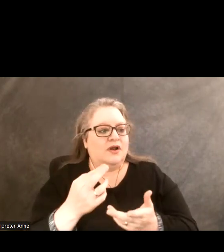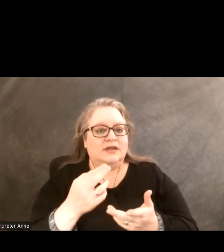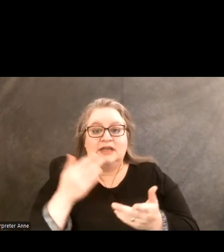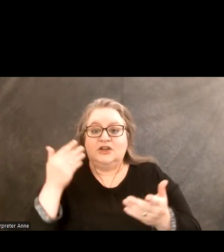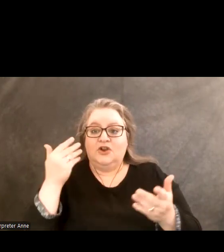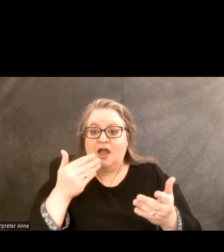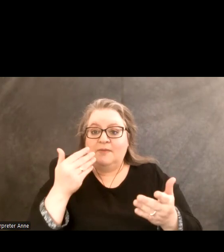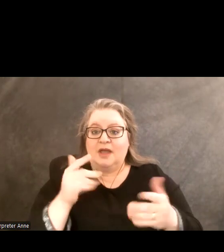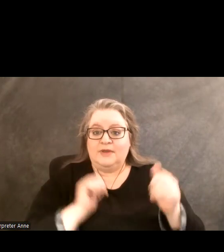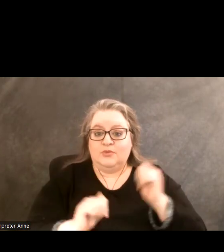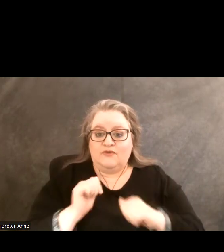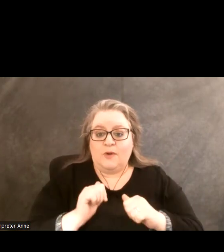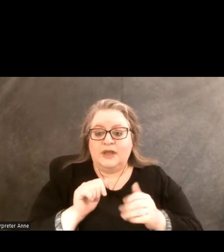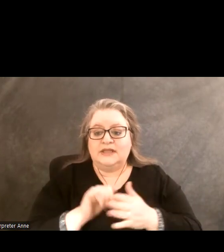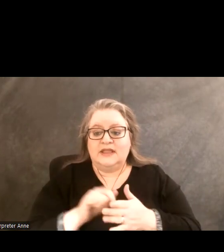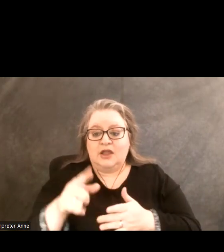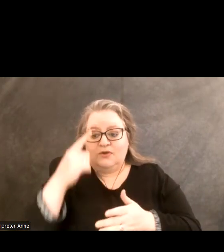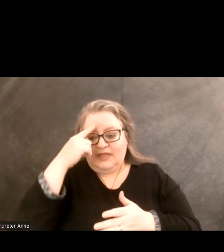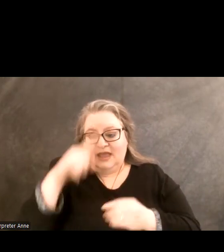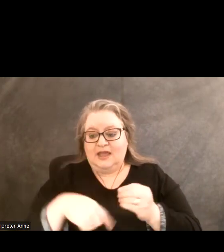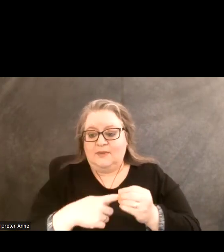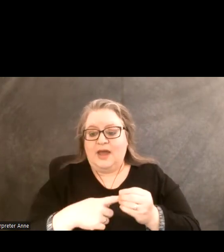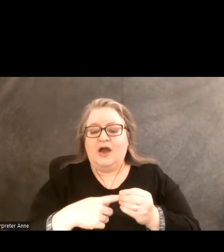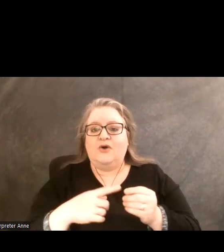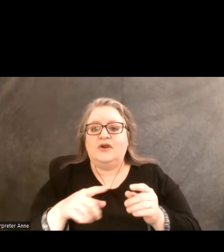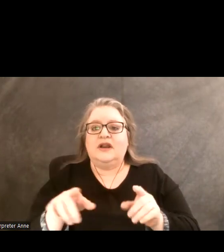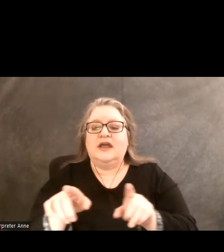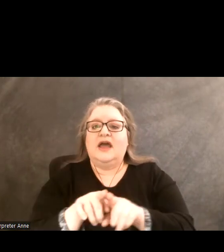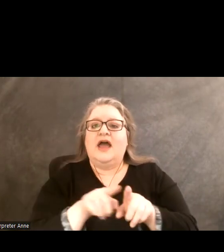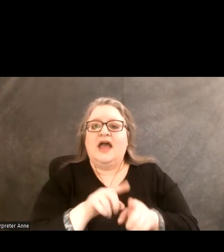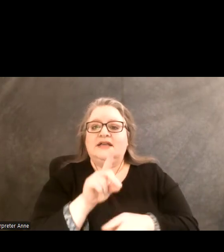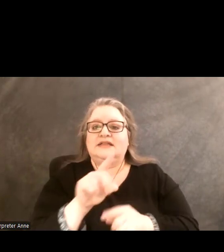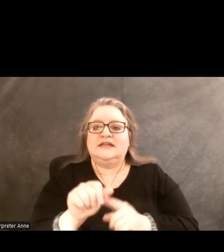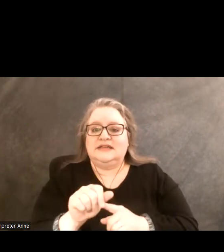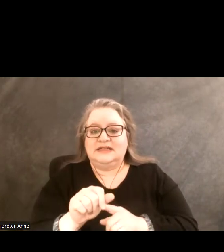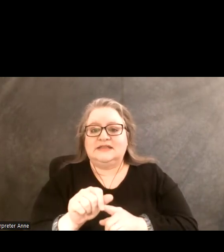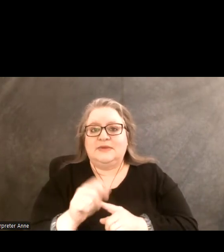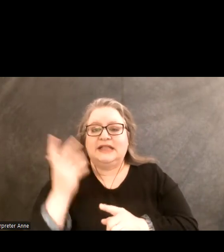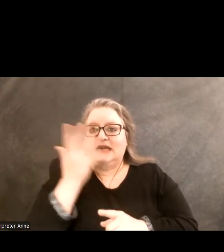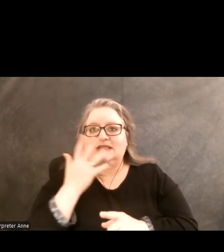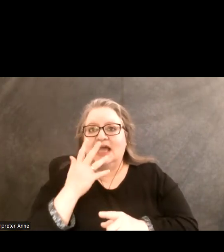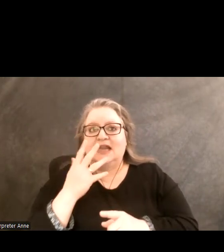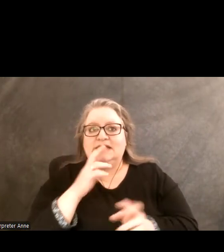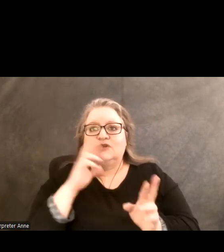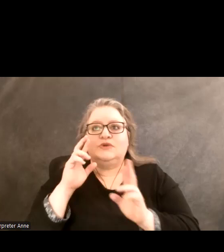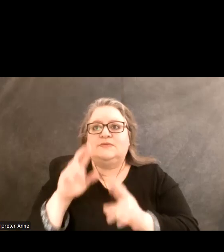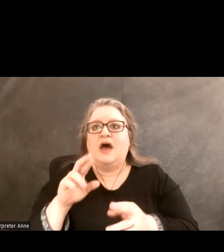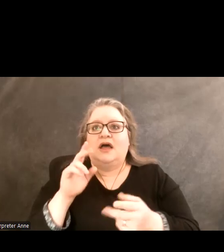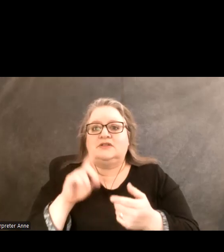performance that, like, you're thinking about as disability aesthetics in response to that, or if you think about the whole